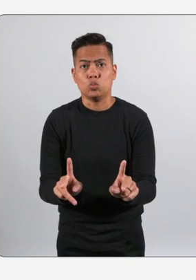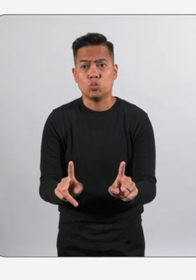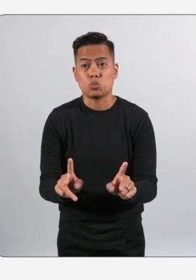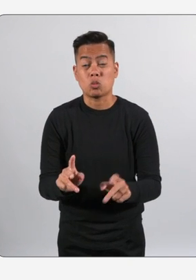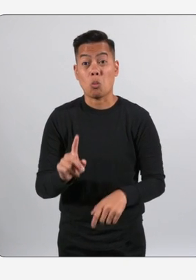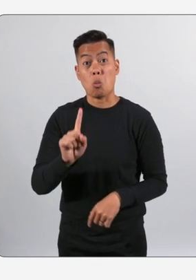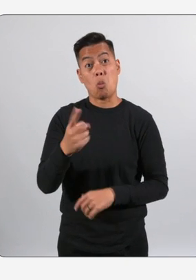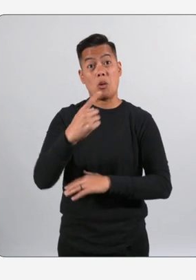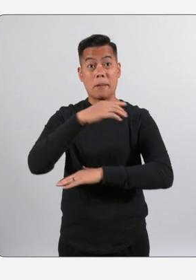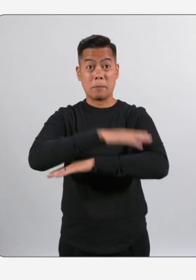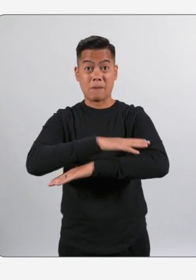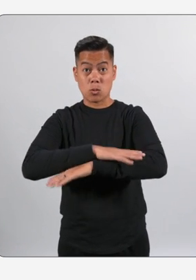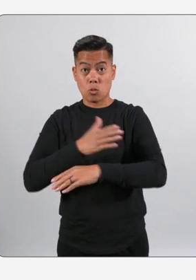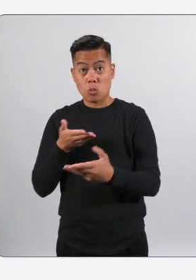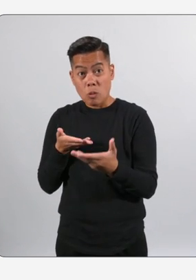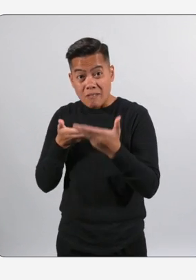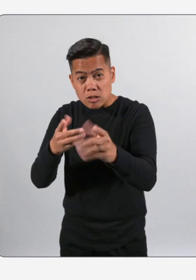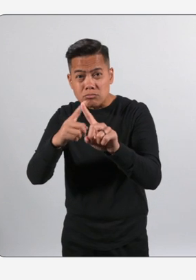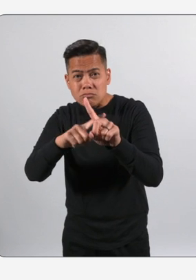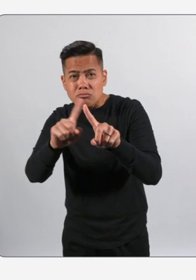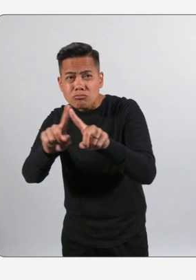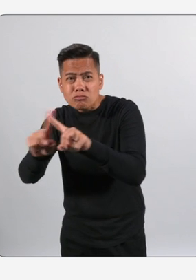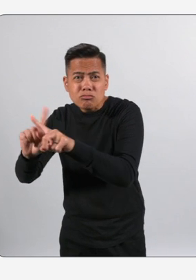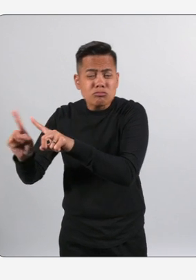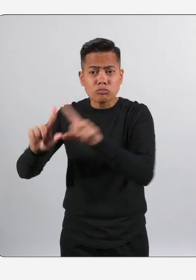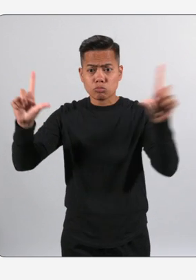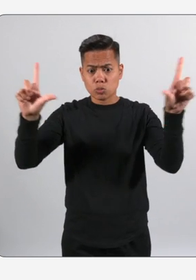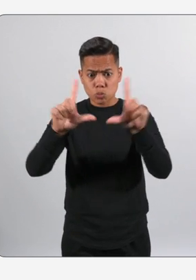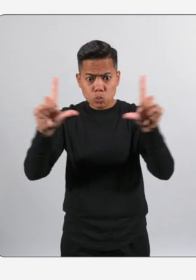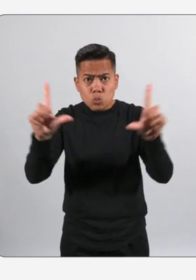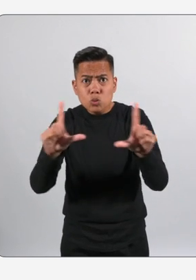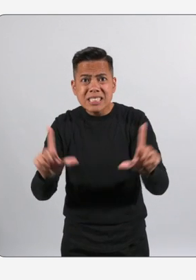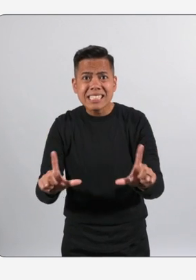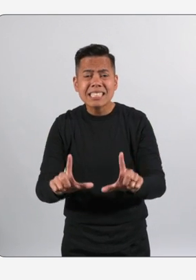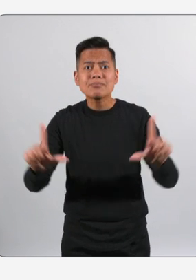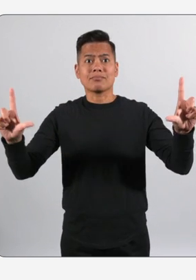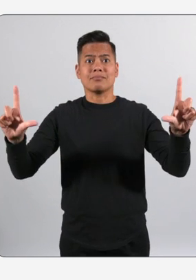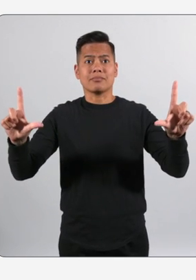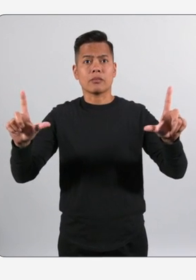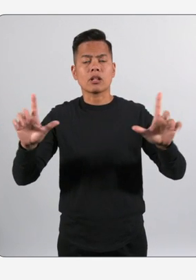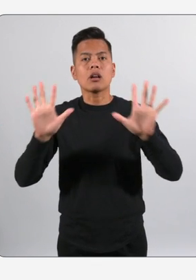that could offer all formats on all screens. Oh, wait. There is one!